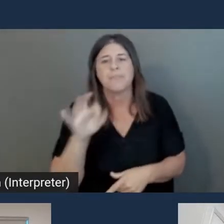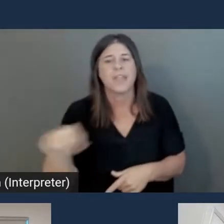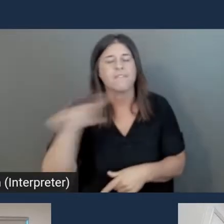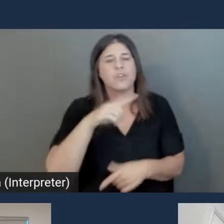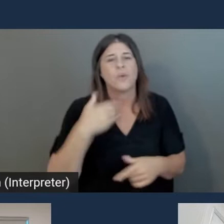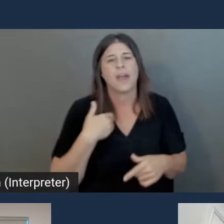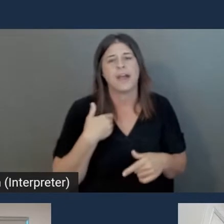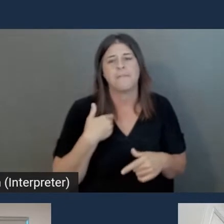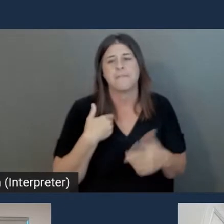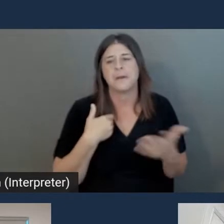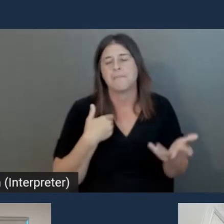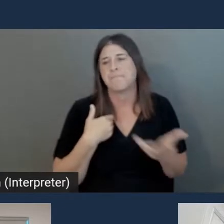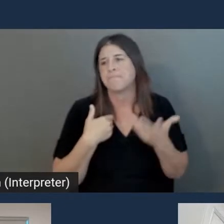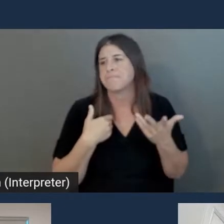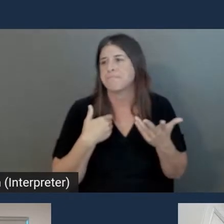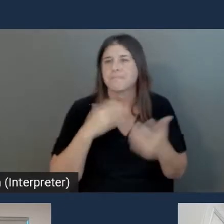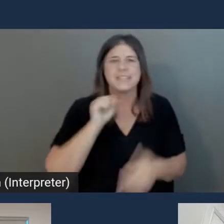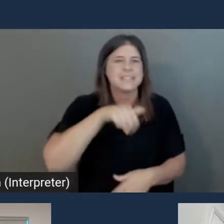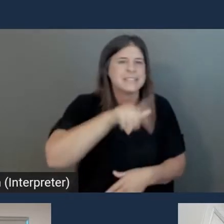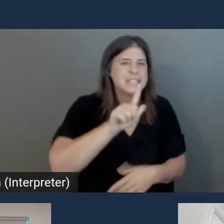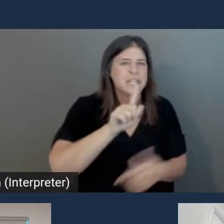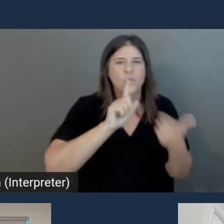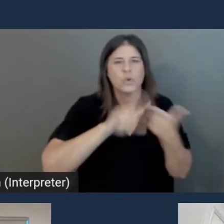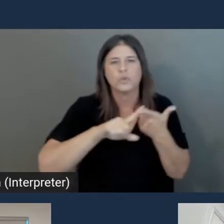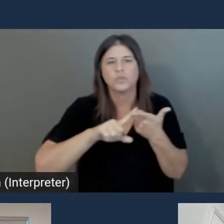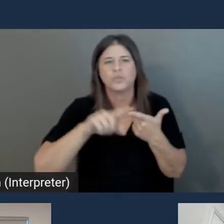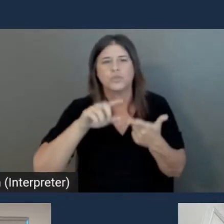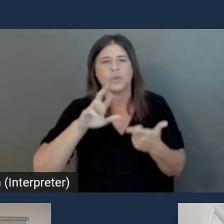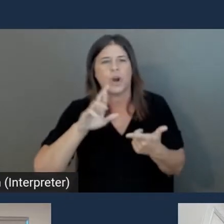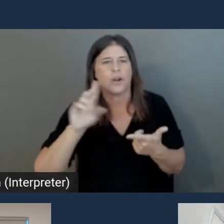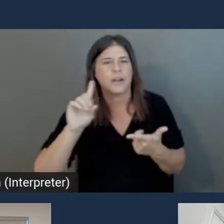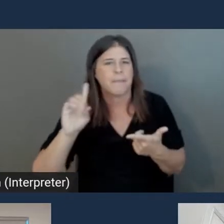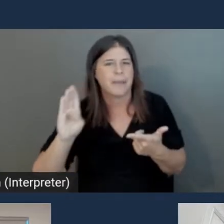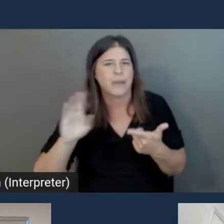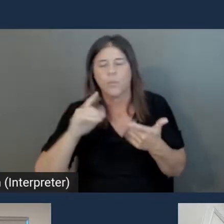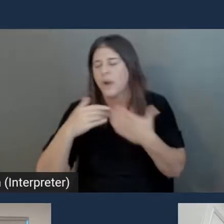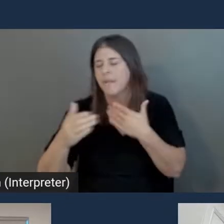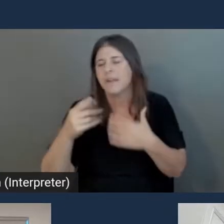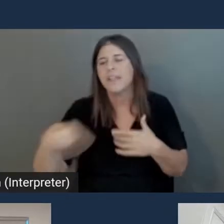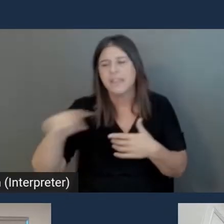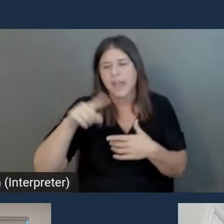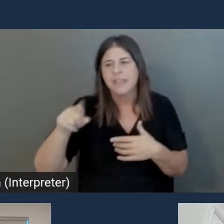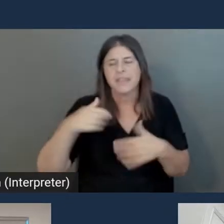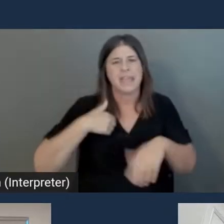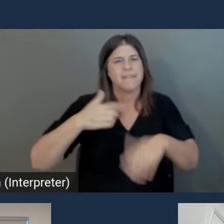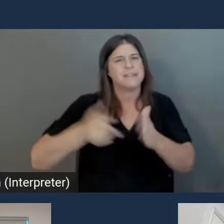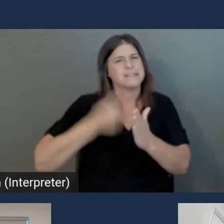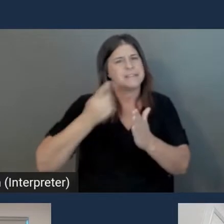let's say SQL to RDB, then, there are times where certain attributes